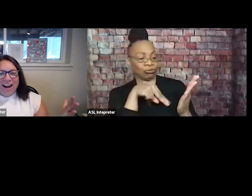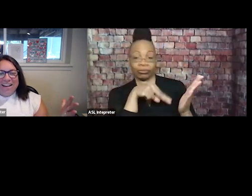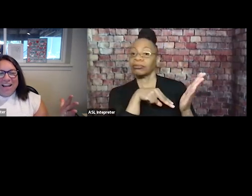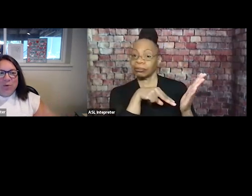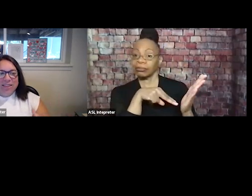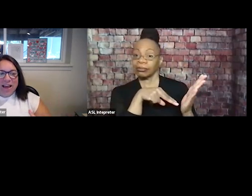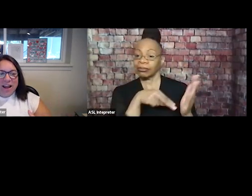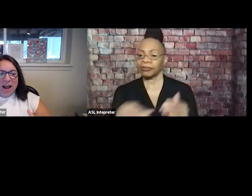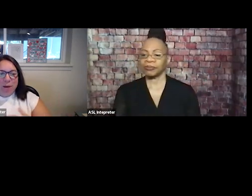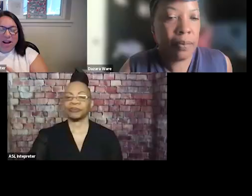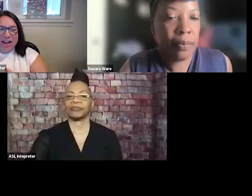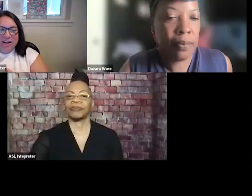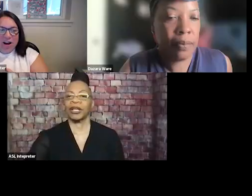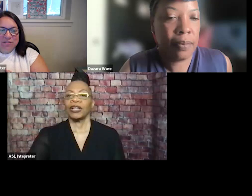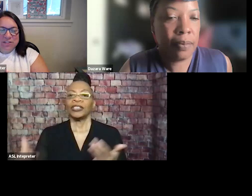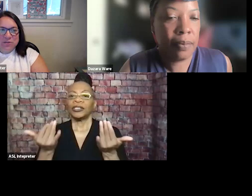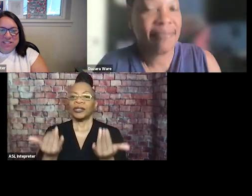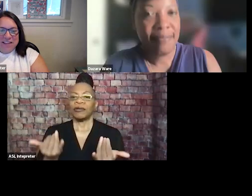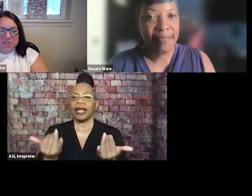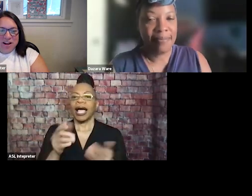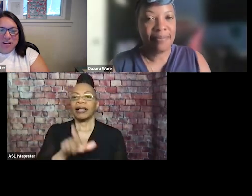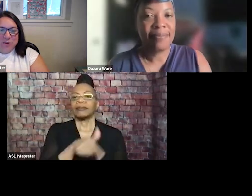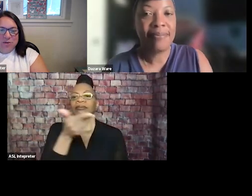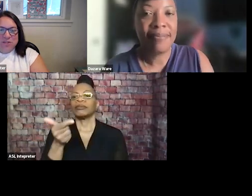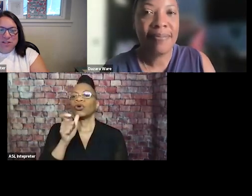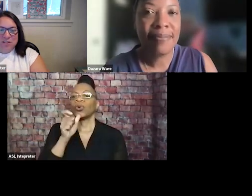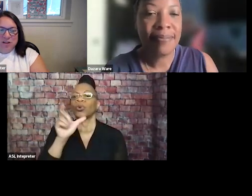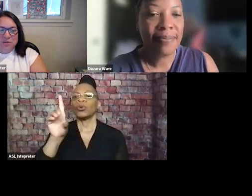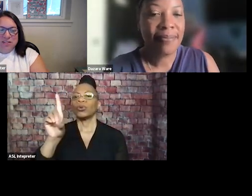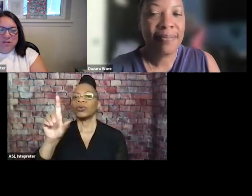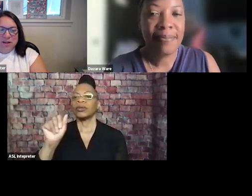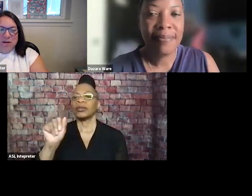All right and with that, I'm gonna hand it off to Dazara who's gonna talk to us a little bit